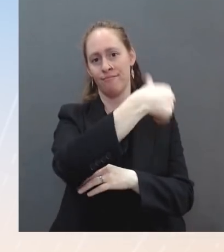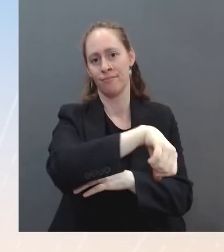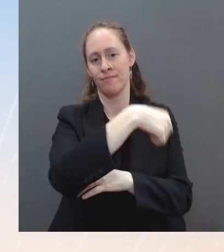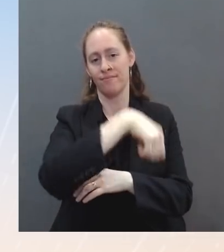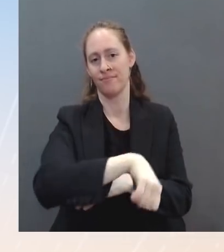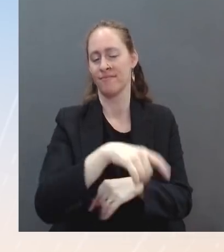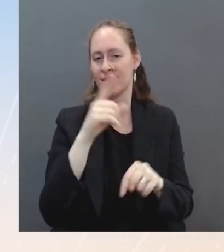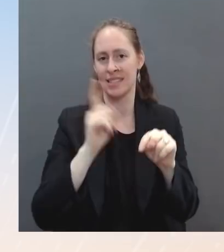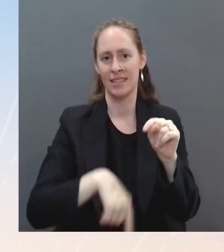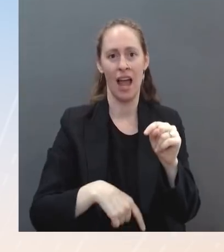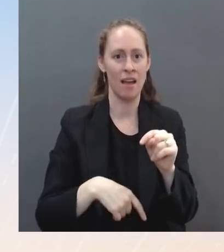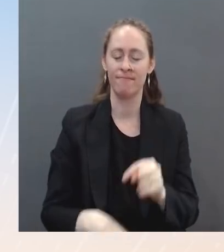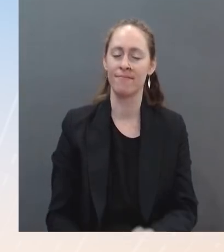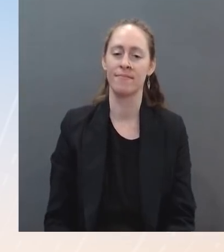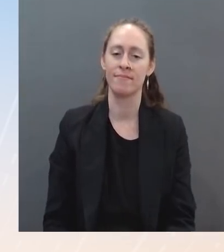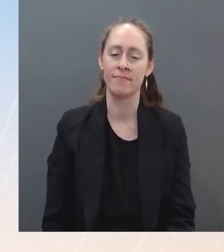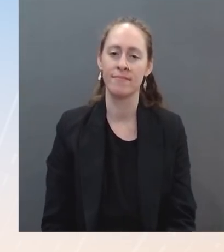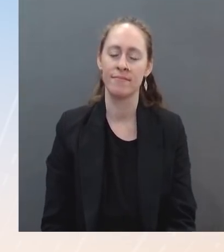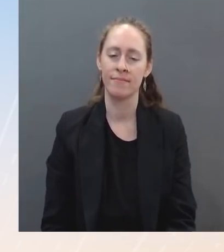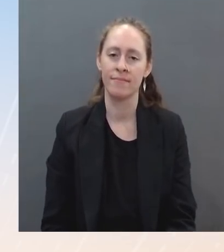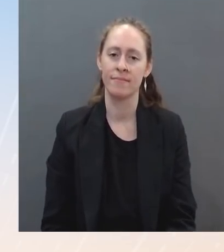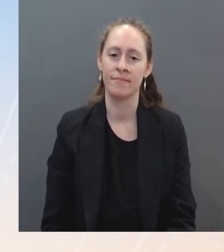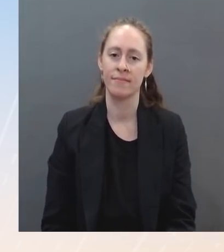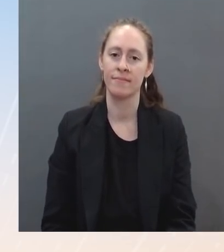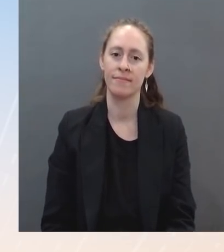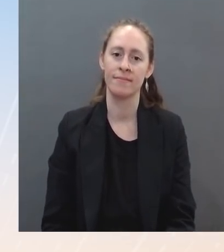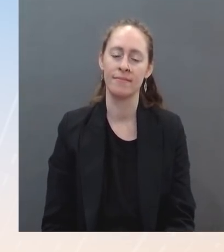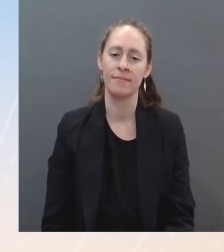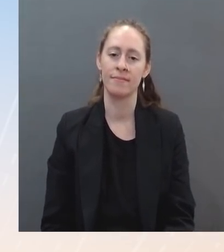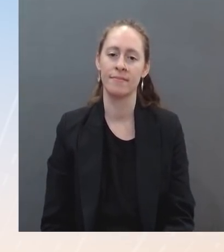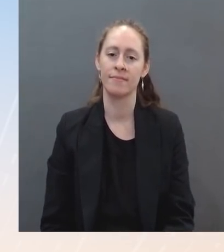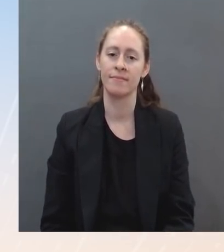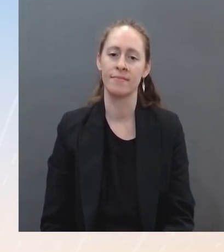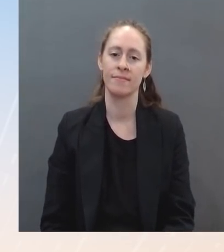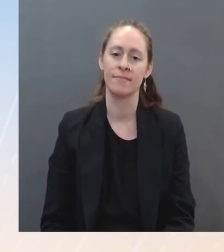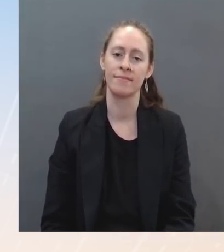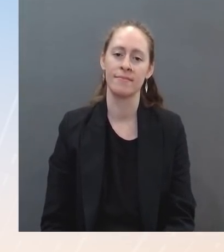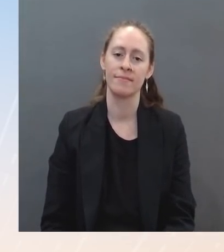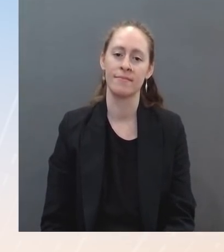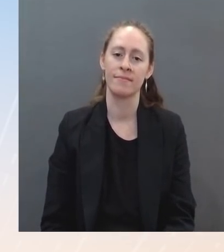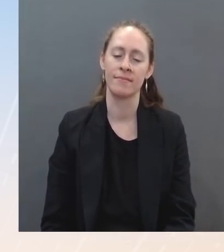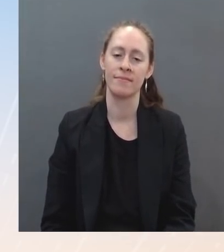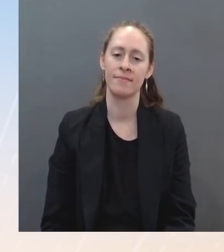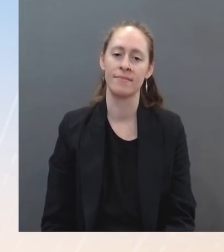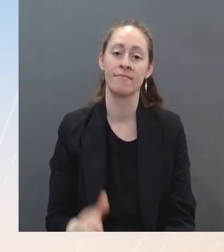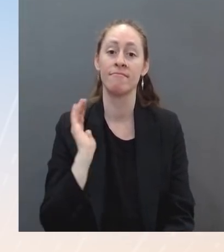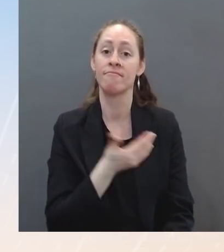have decreased by 99 percent by value. The power of these restrictions will compound over time